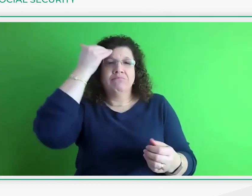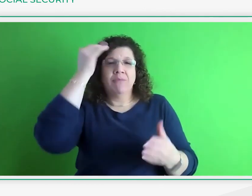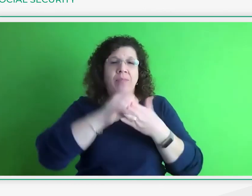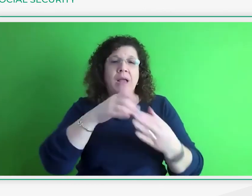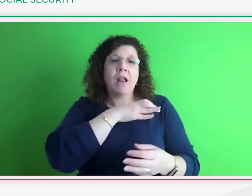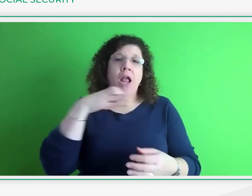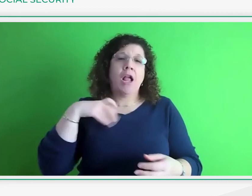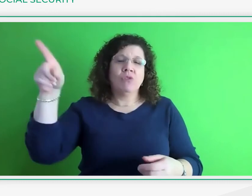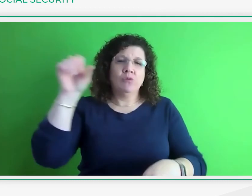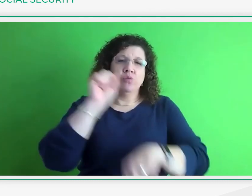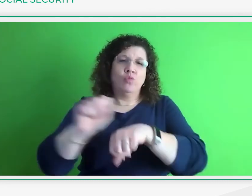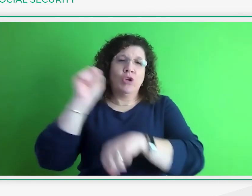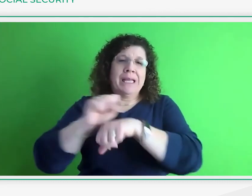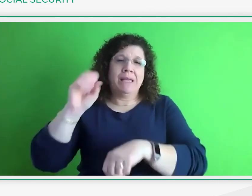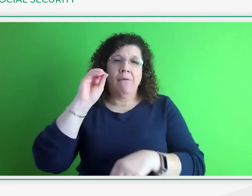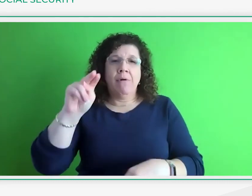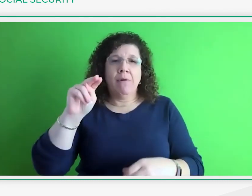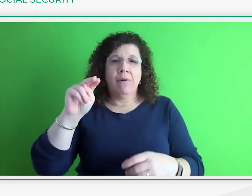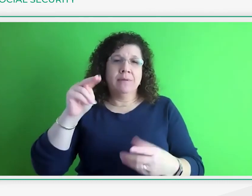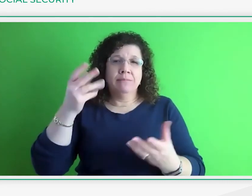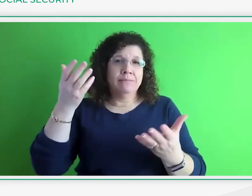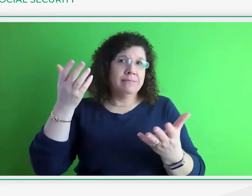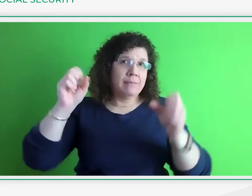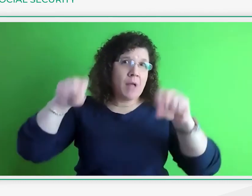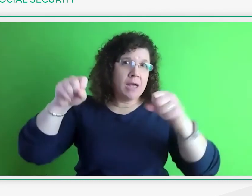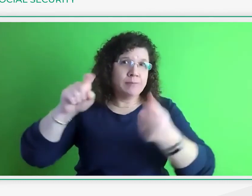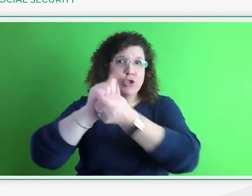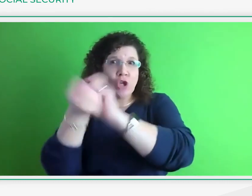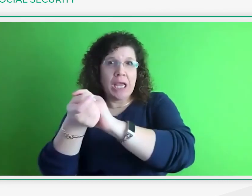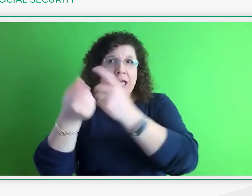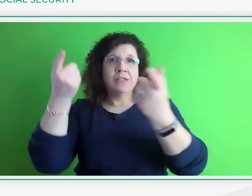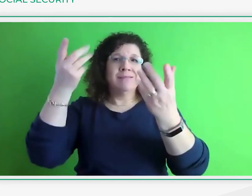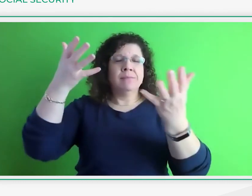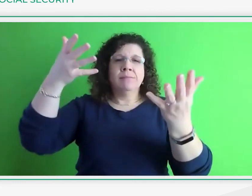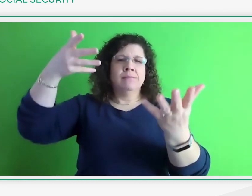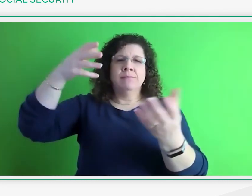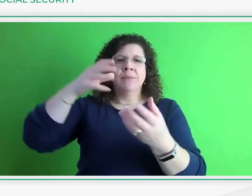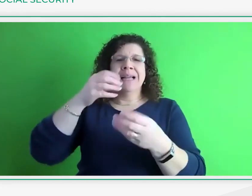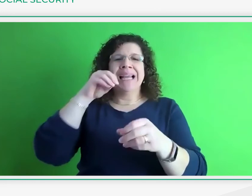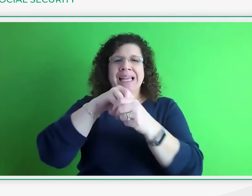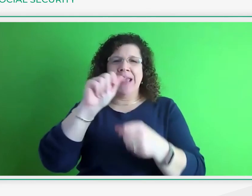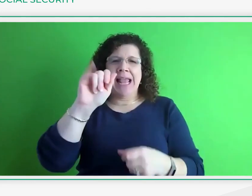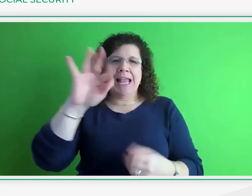We just know that Congress is working diligently on the possibility of maybe changing something.